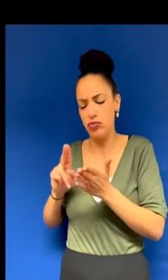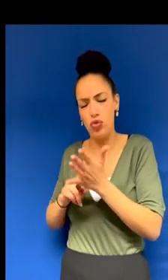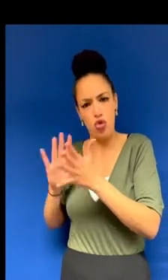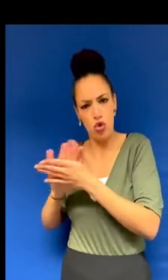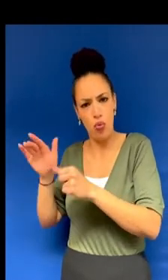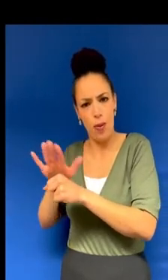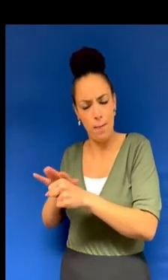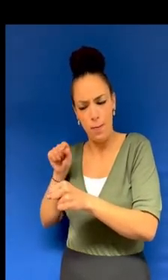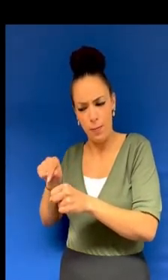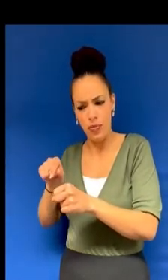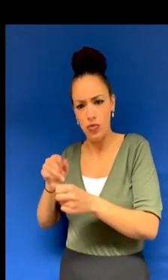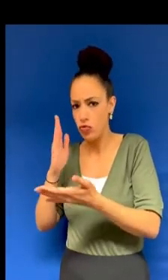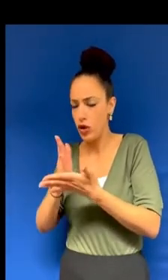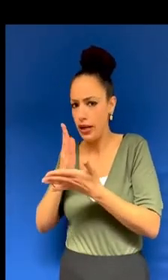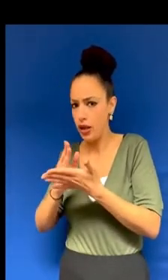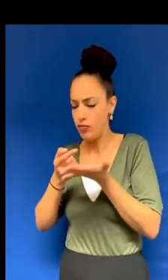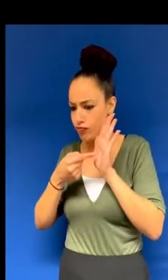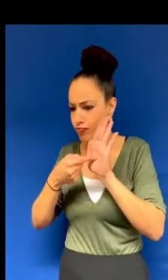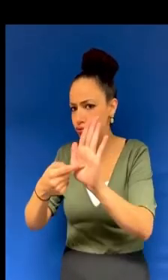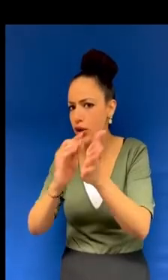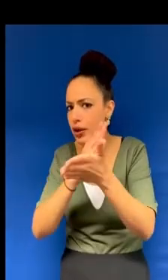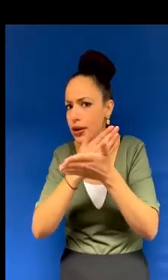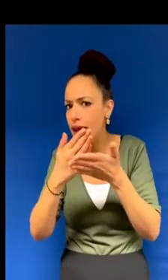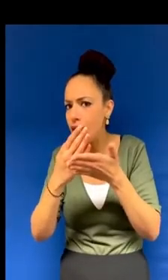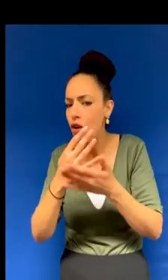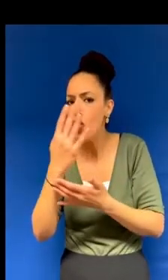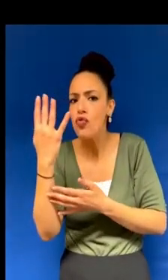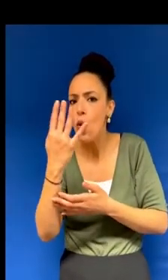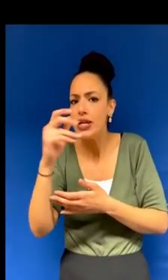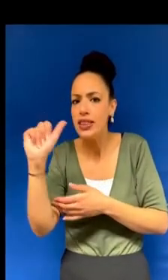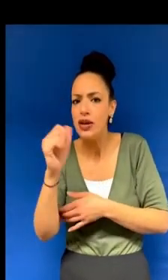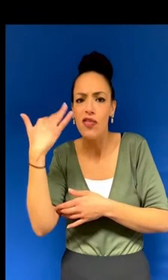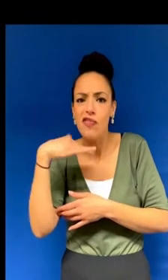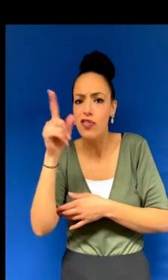how we're living, what we're living under. If we look at temporary accommodation for example in